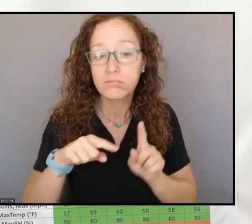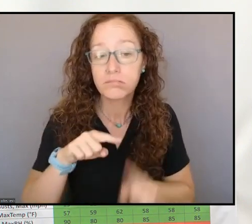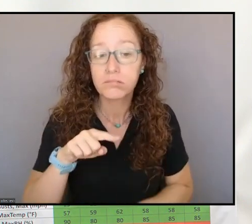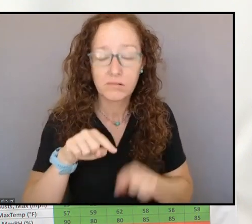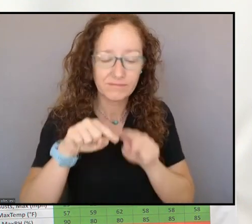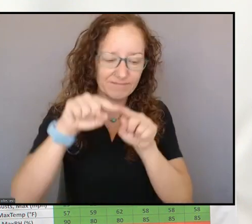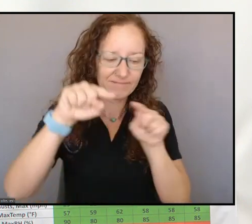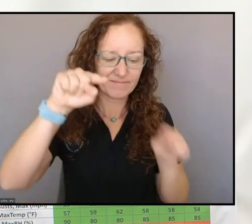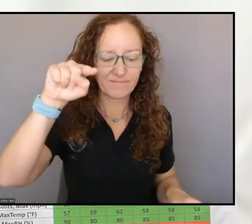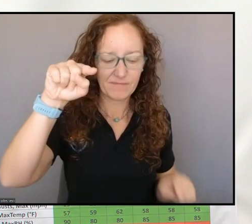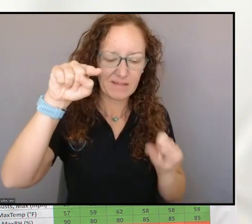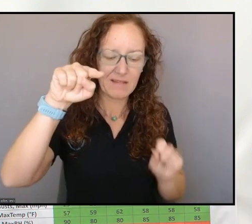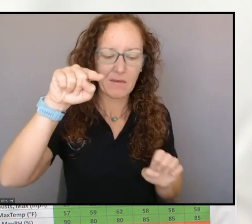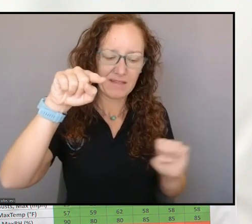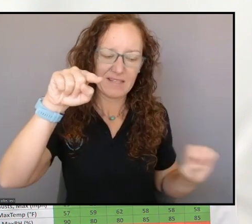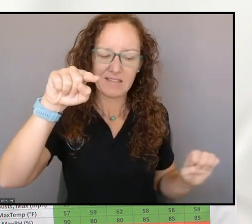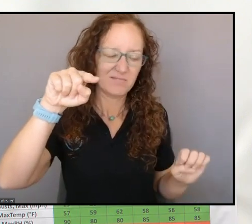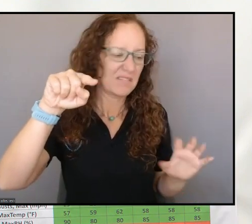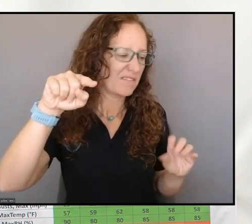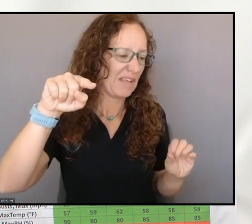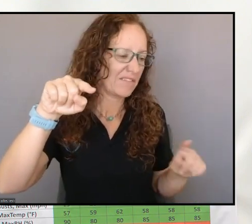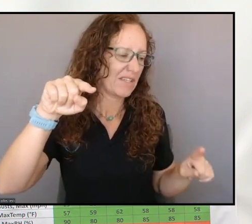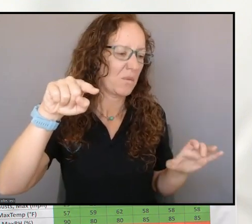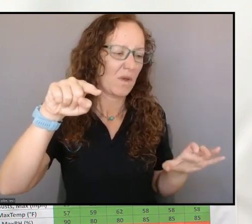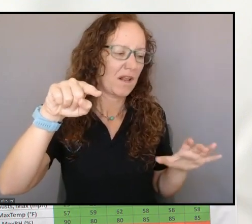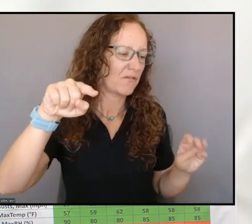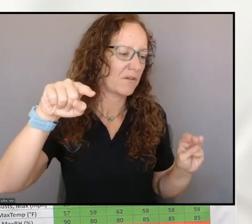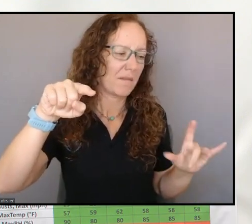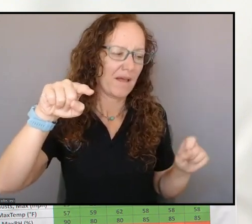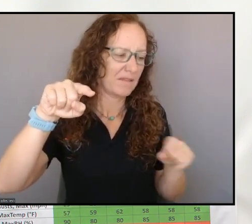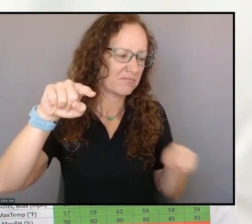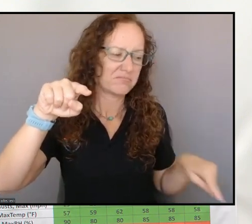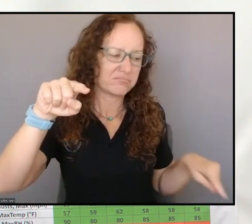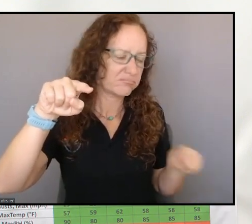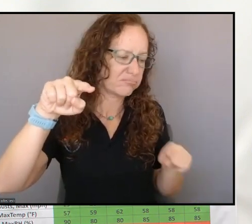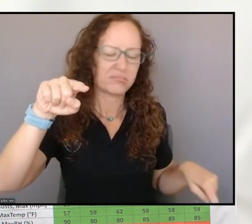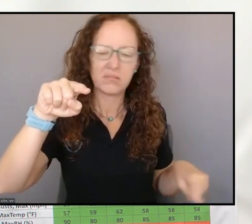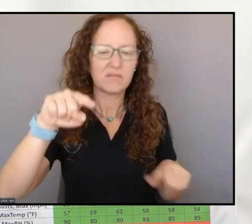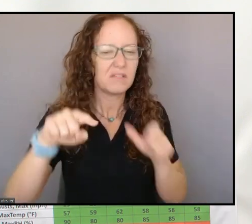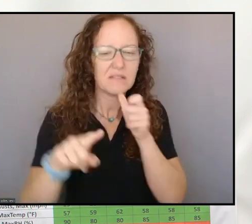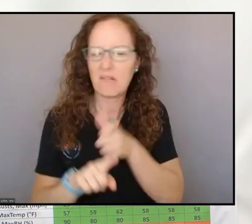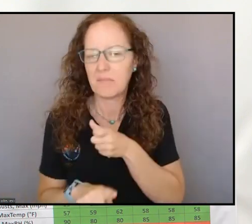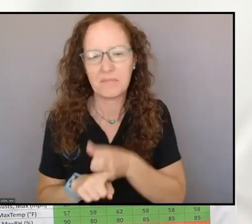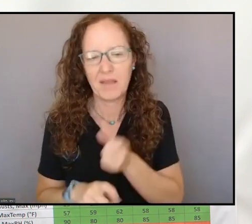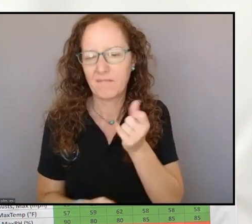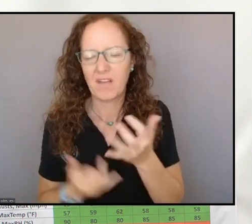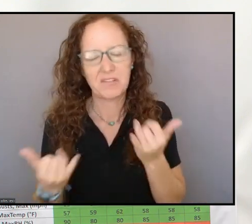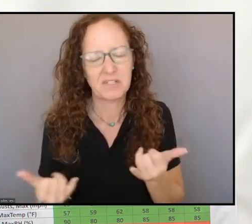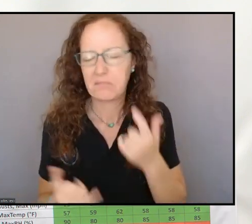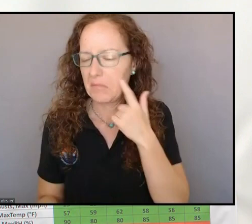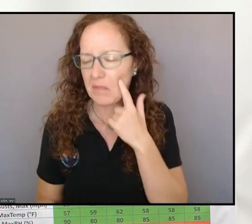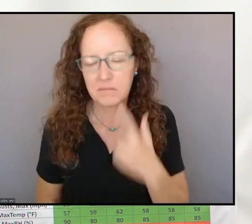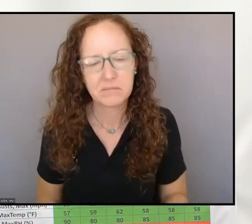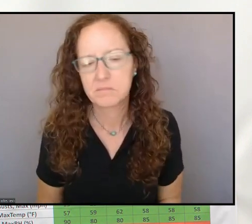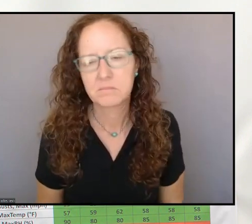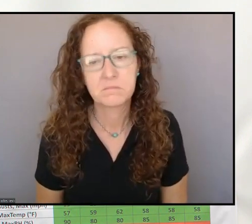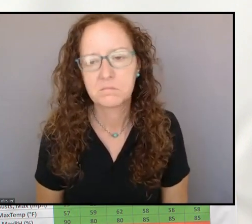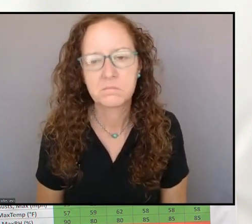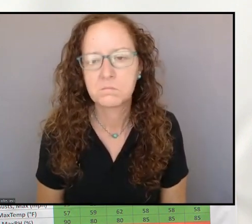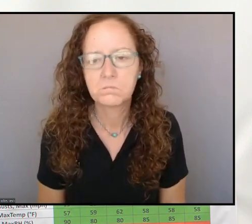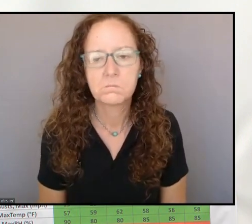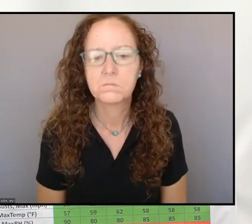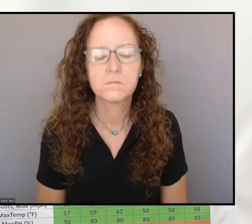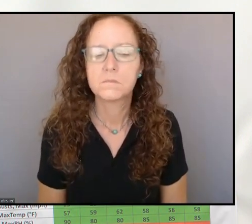factor for us today in terms of the fire area. So, next we'll we